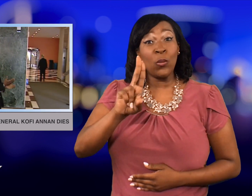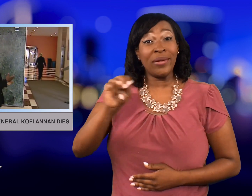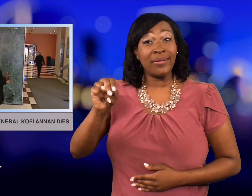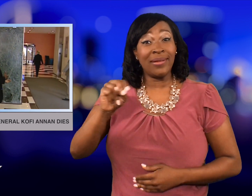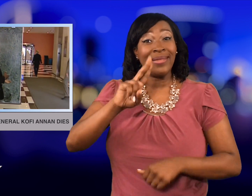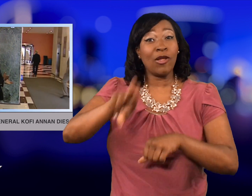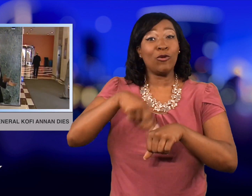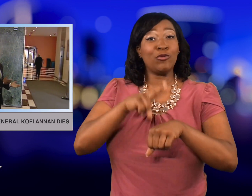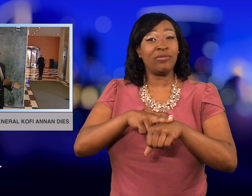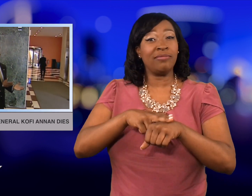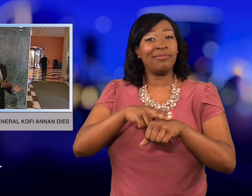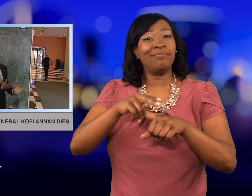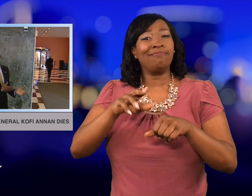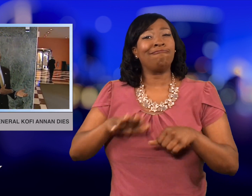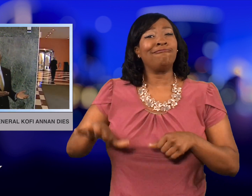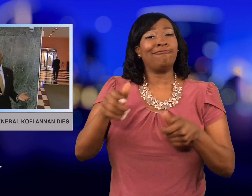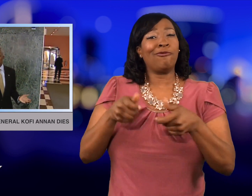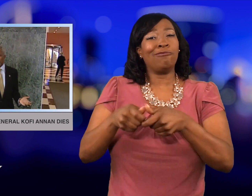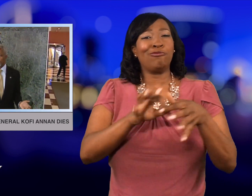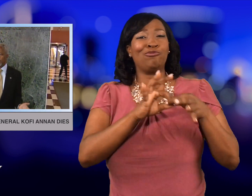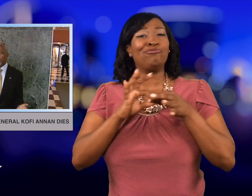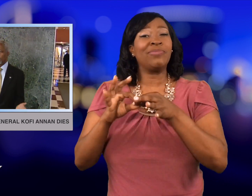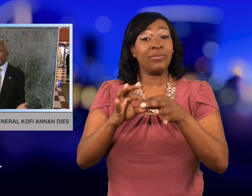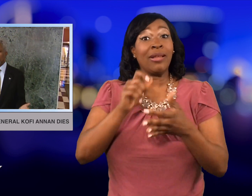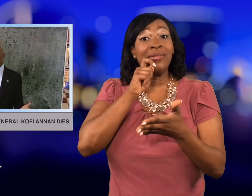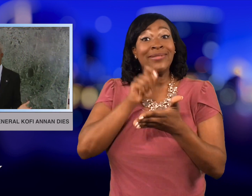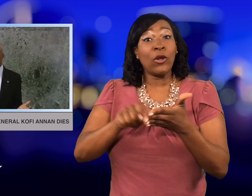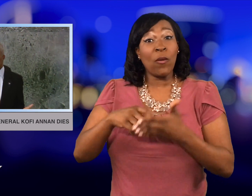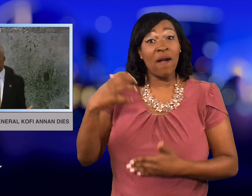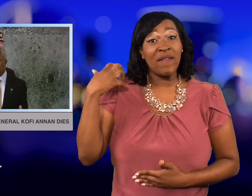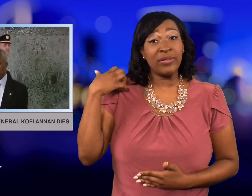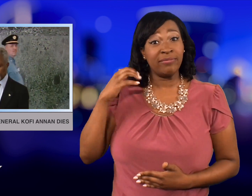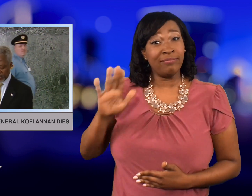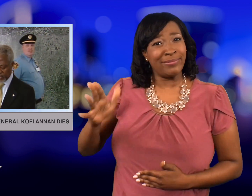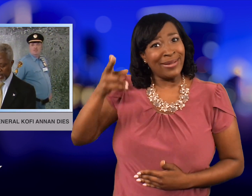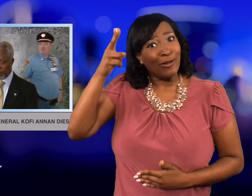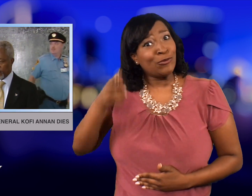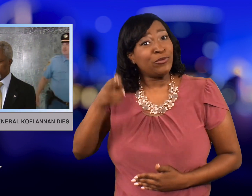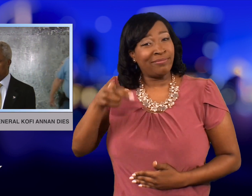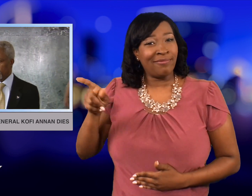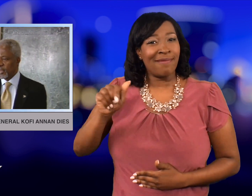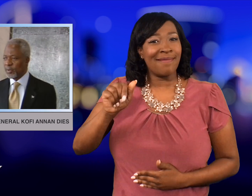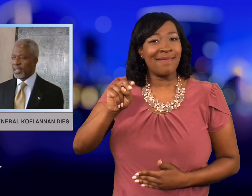Annan was the seventh UN Secretary-General in the United Nations' history.